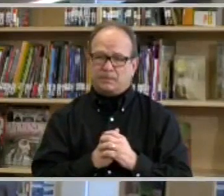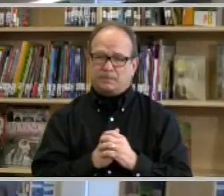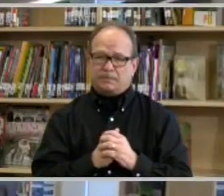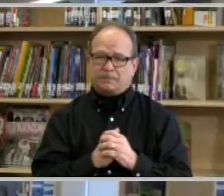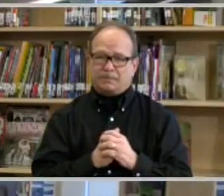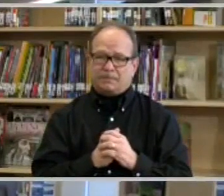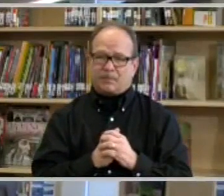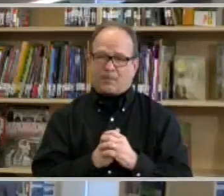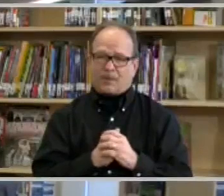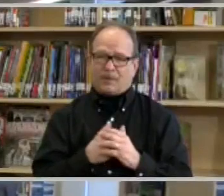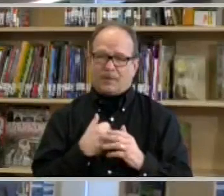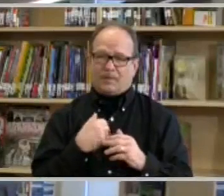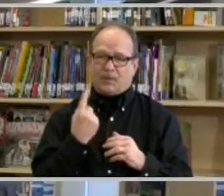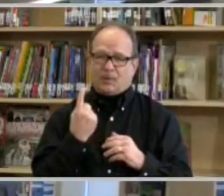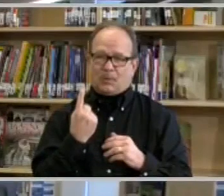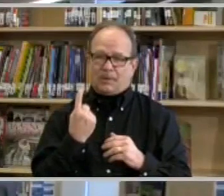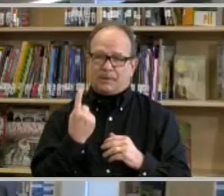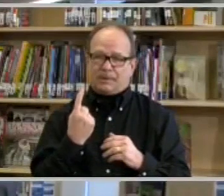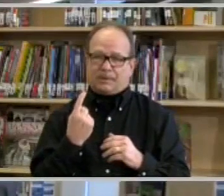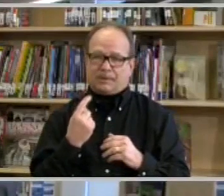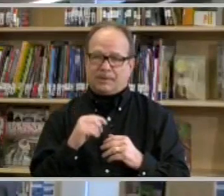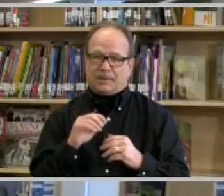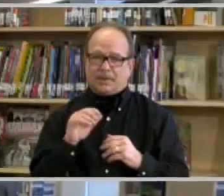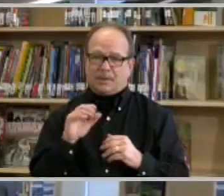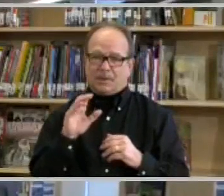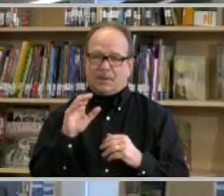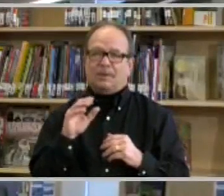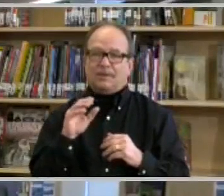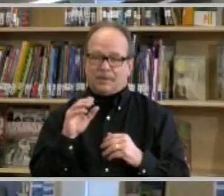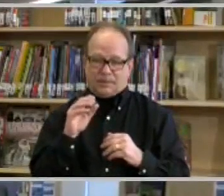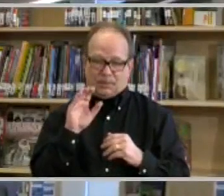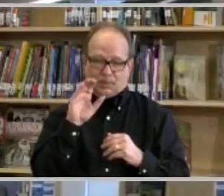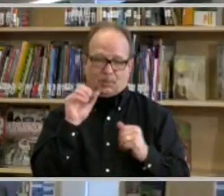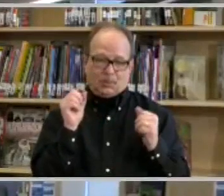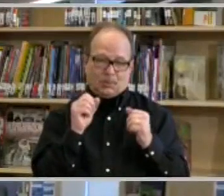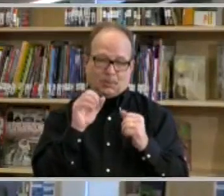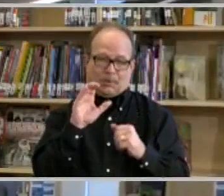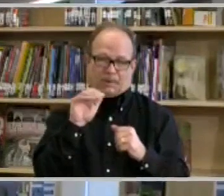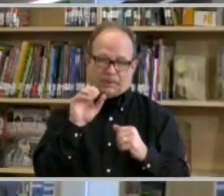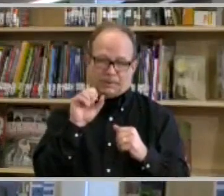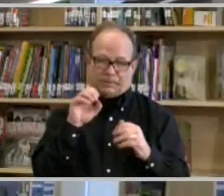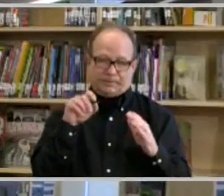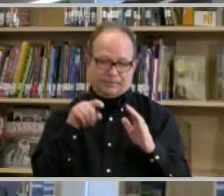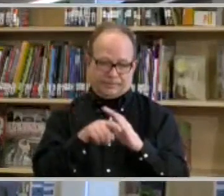THEM ON HOLD. LIKE MY -- I HAVE ONE THAT'S A COLD CASE THAT ACTUALLY THEY